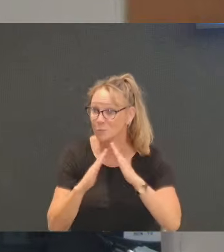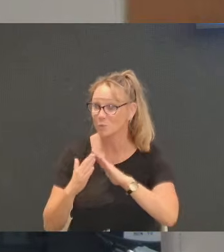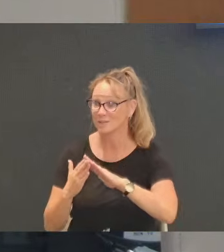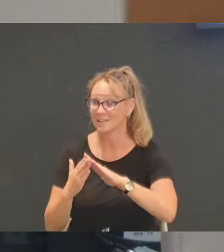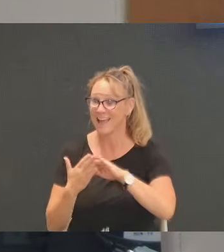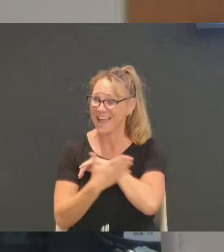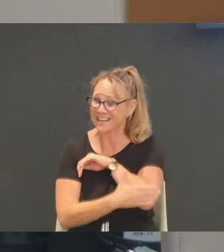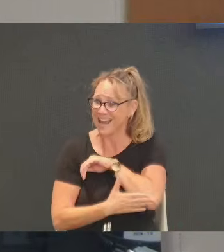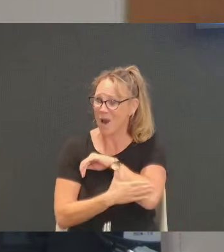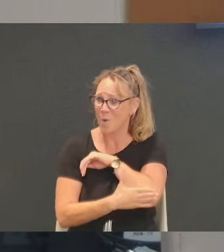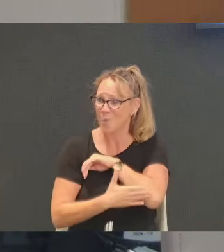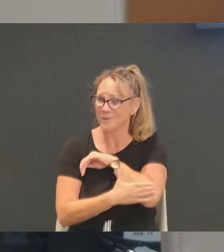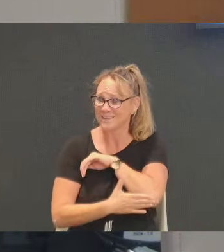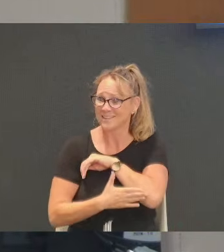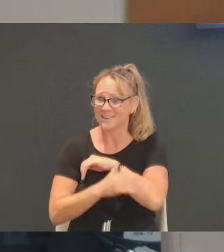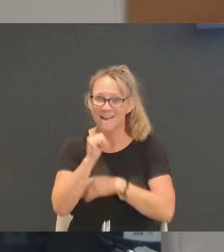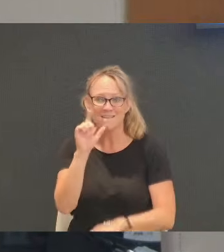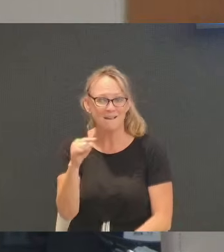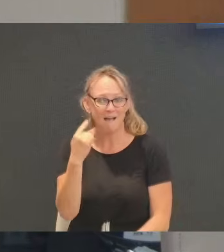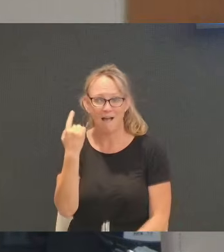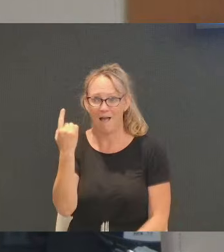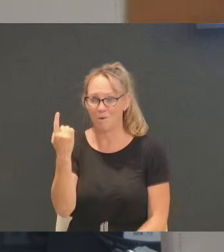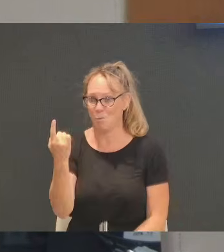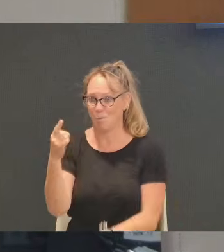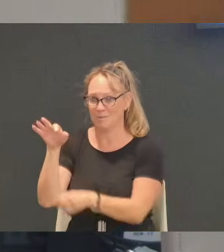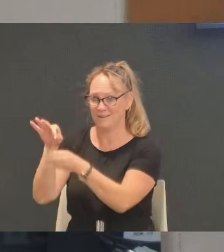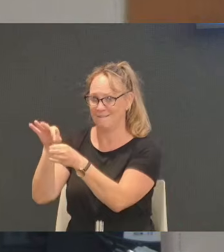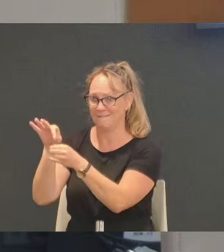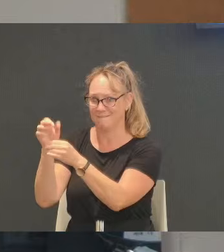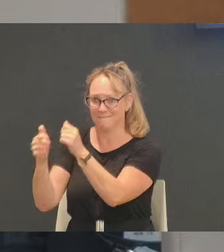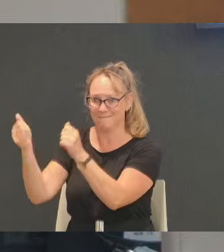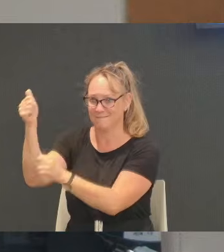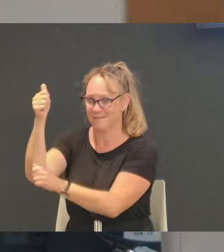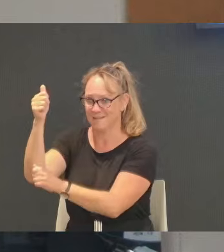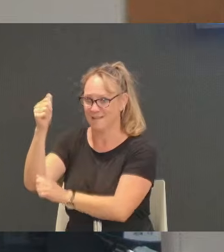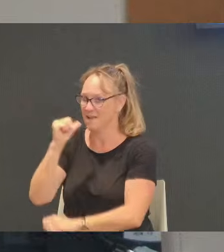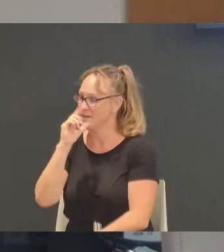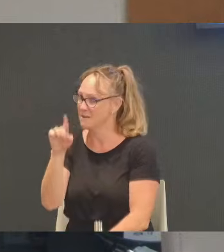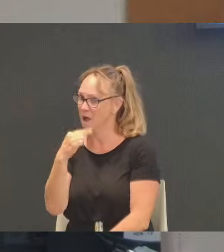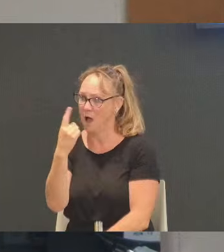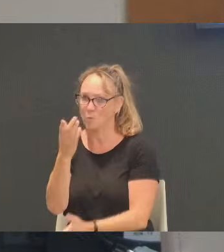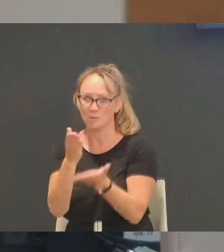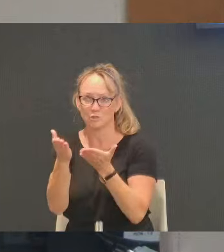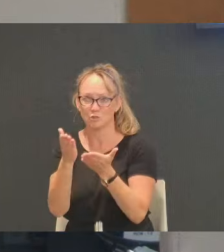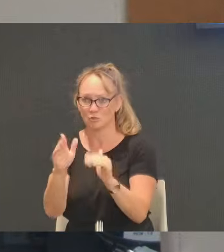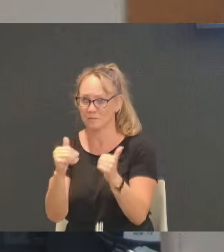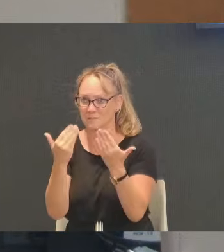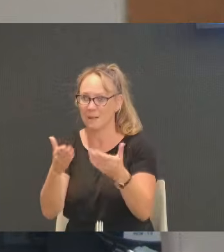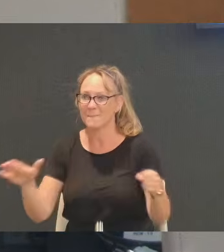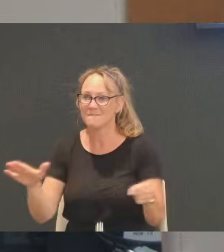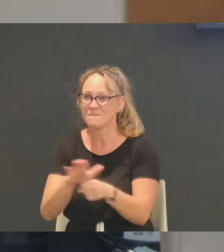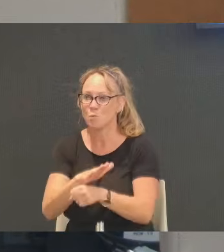not just the elected officials, not just the service providers, but the entire county, private,